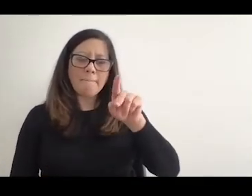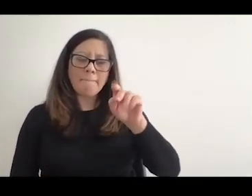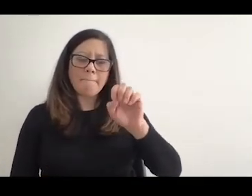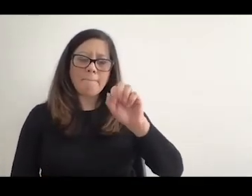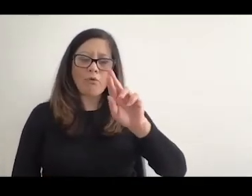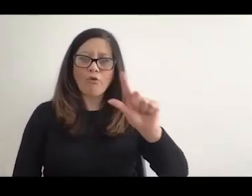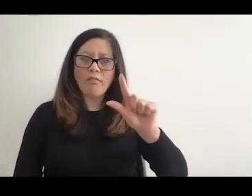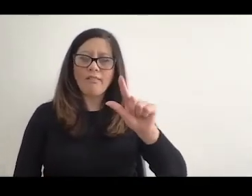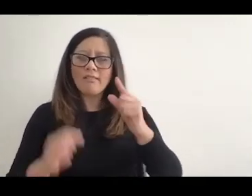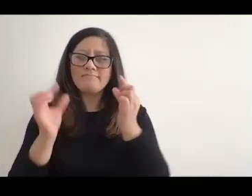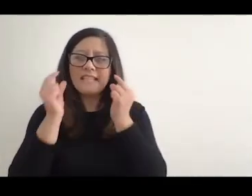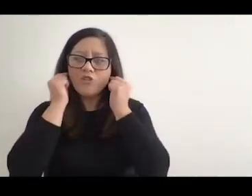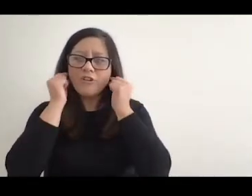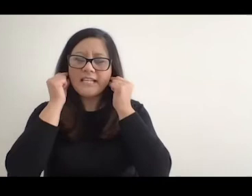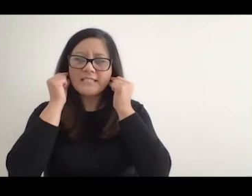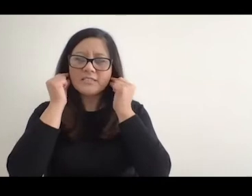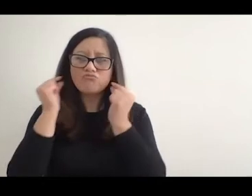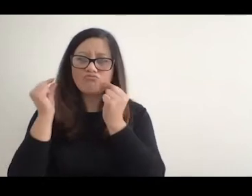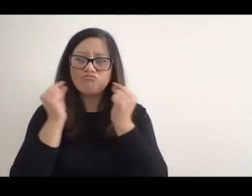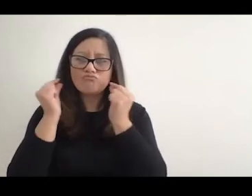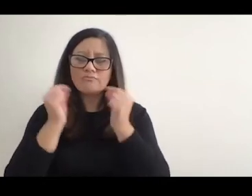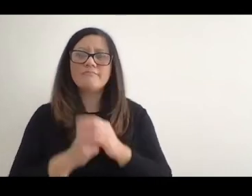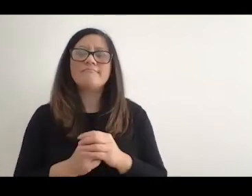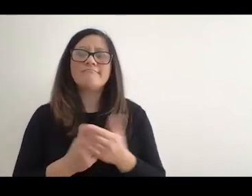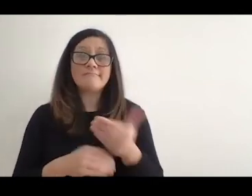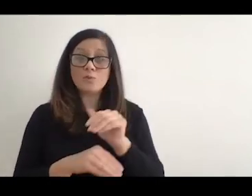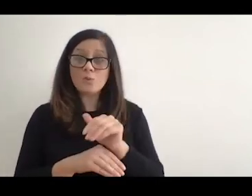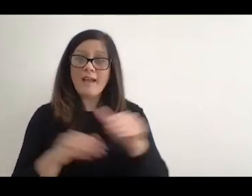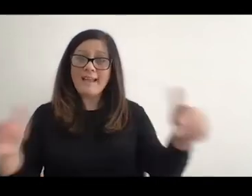Artist colloquium speaker. Stephanie Thomas. Stephanie Thomas